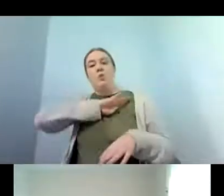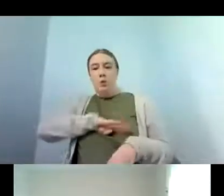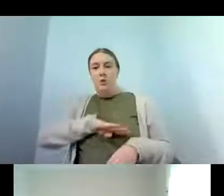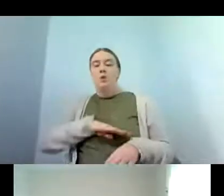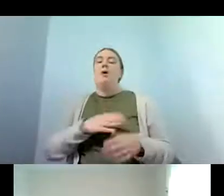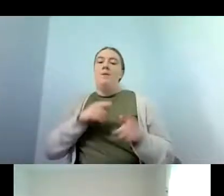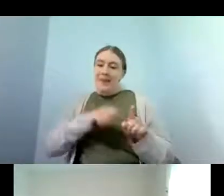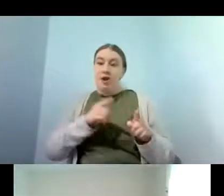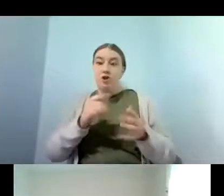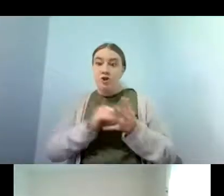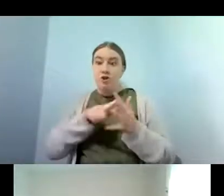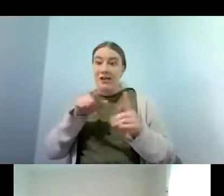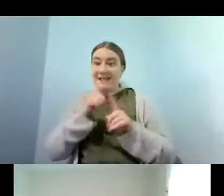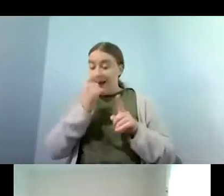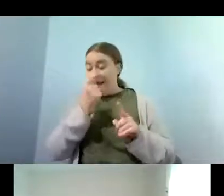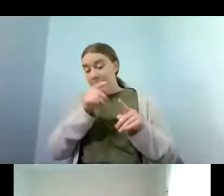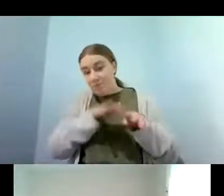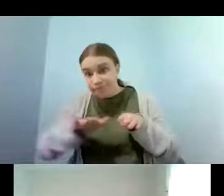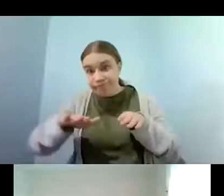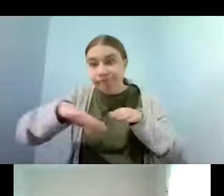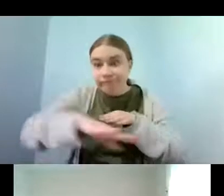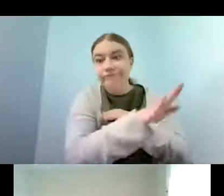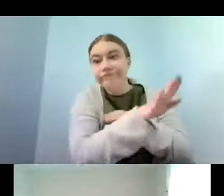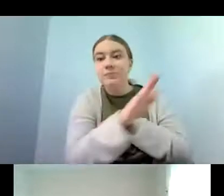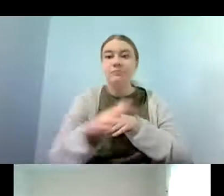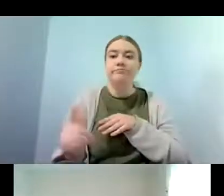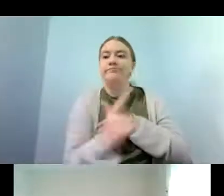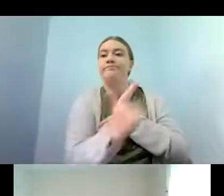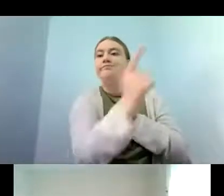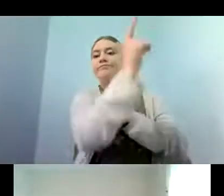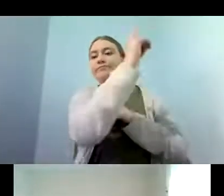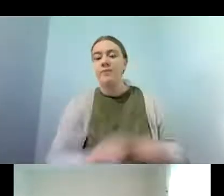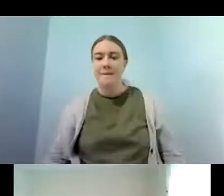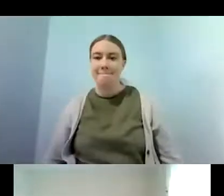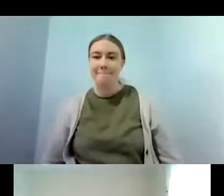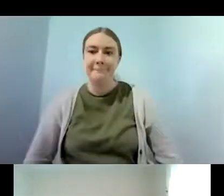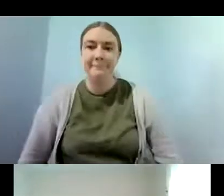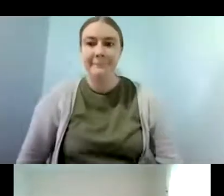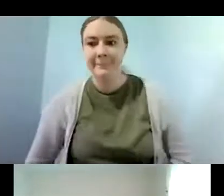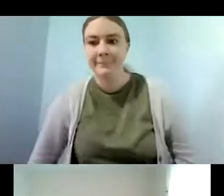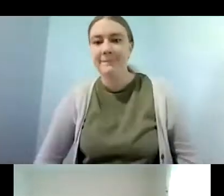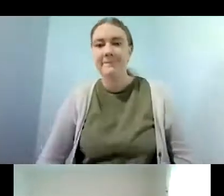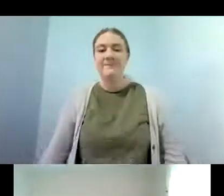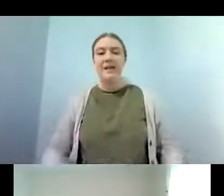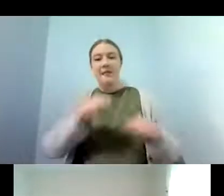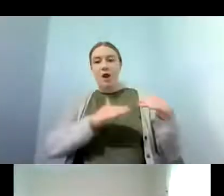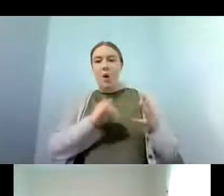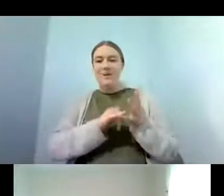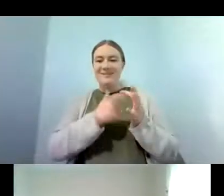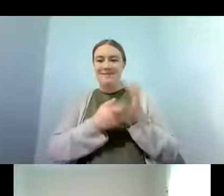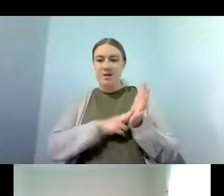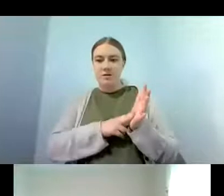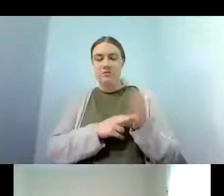it means that shad is still able to cross over and and maintain themselves in the lower severn